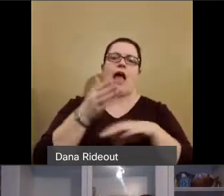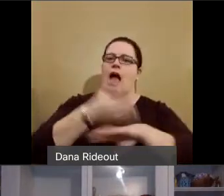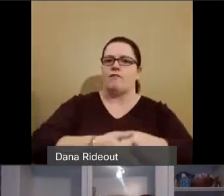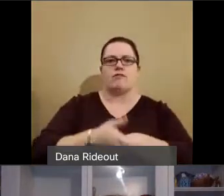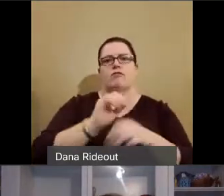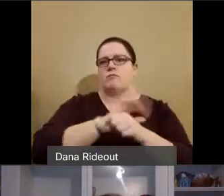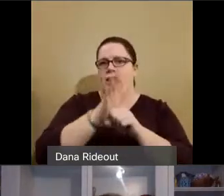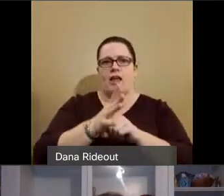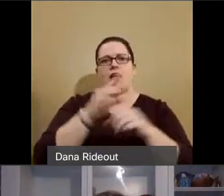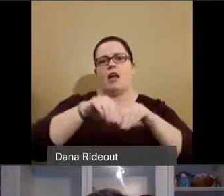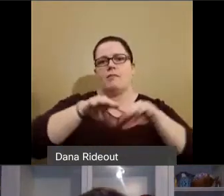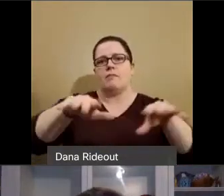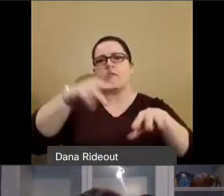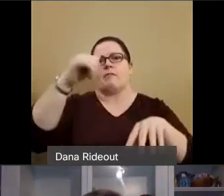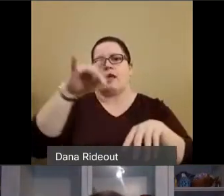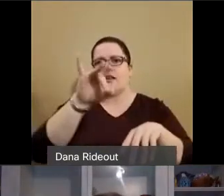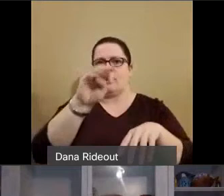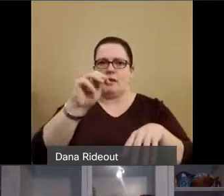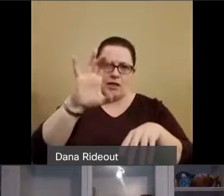And that can land on this of course, actually.